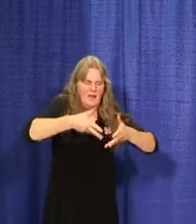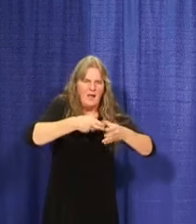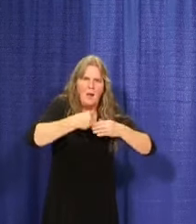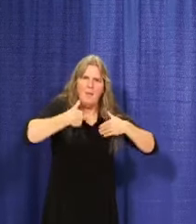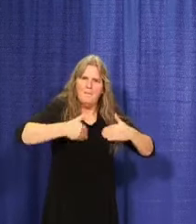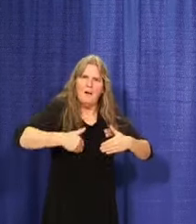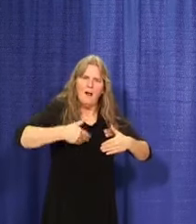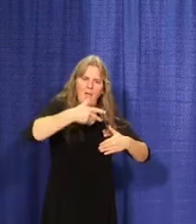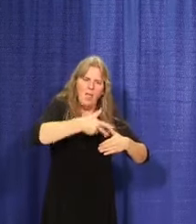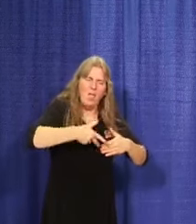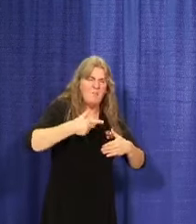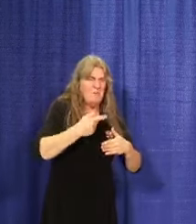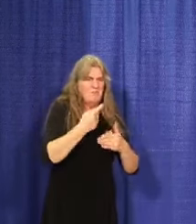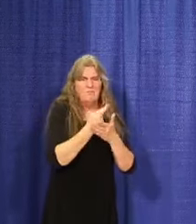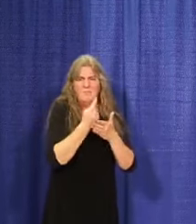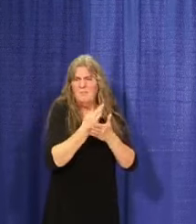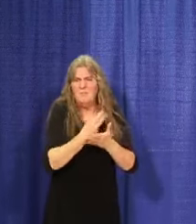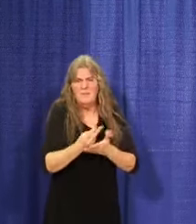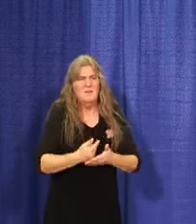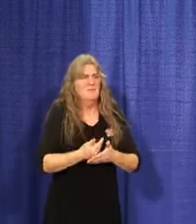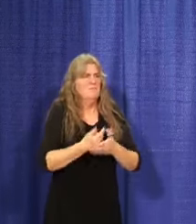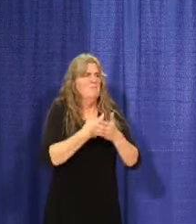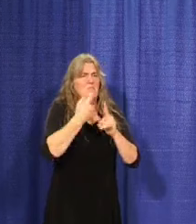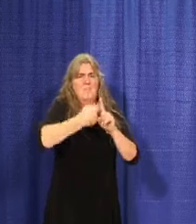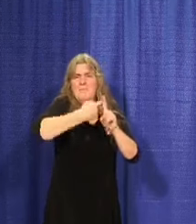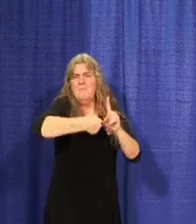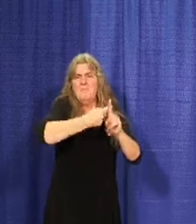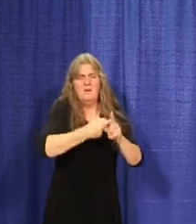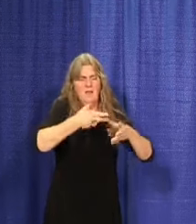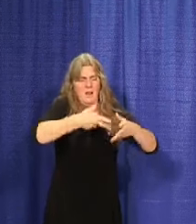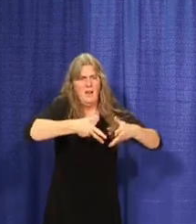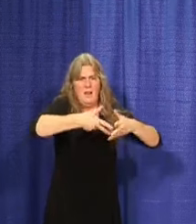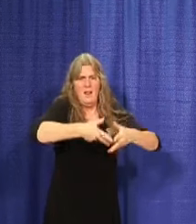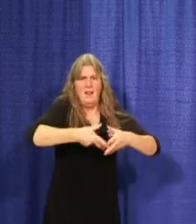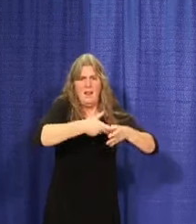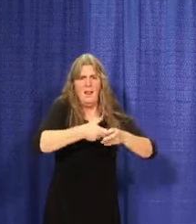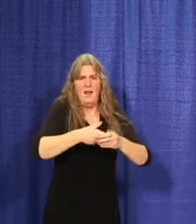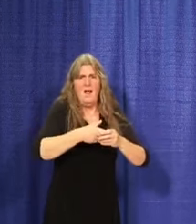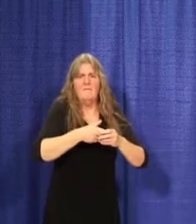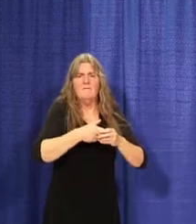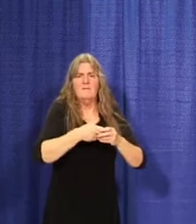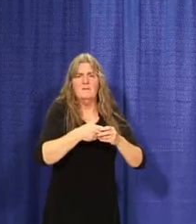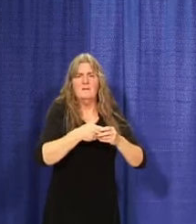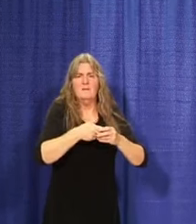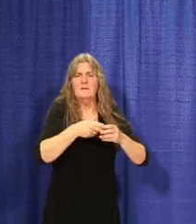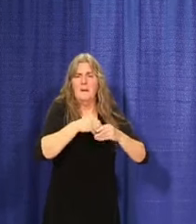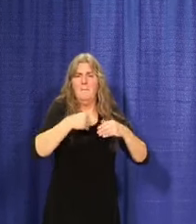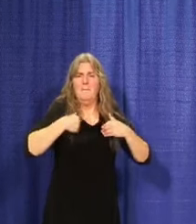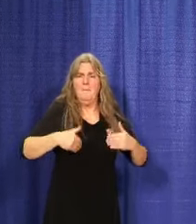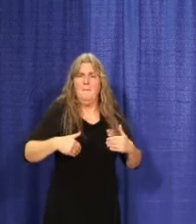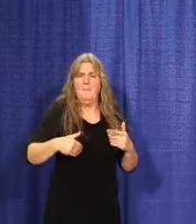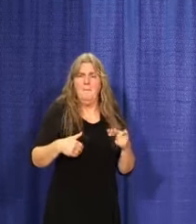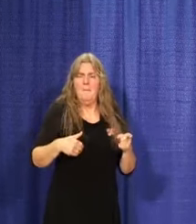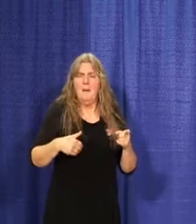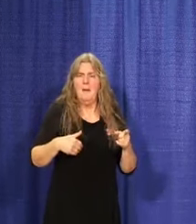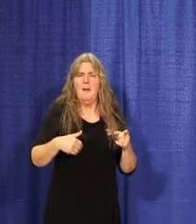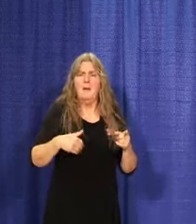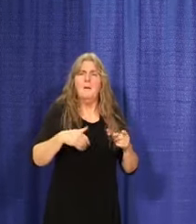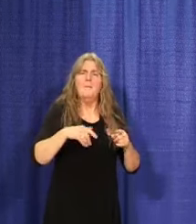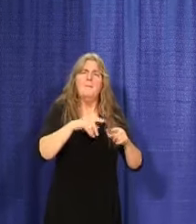to months that you can continue to get shedding of virus. But really, the essential infectious this is ten days from